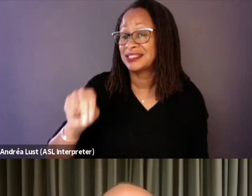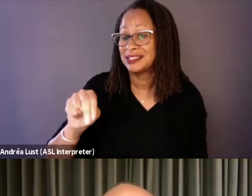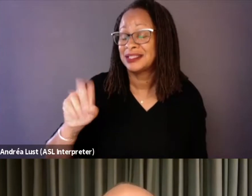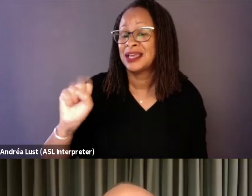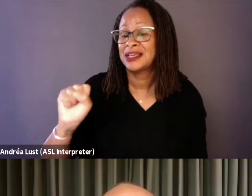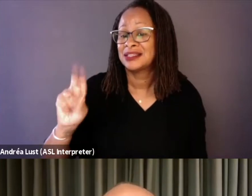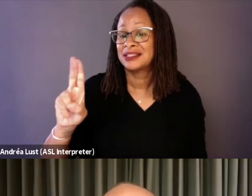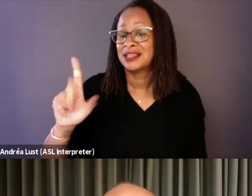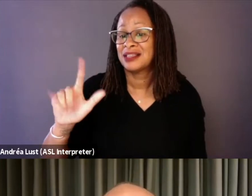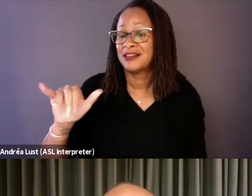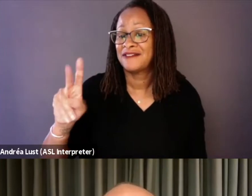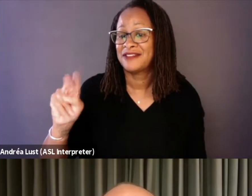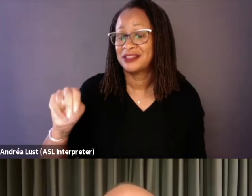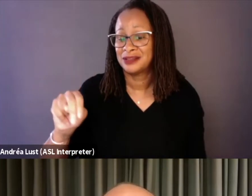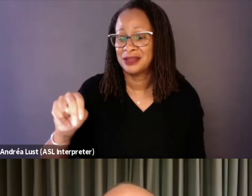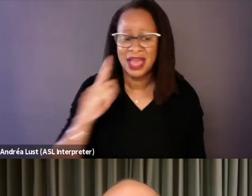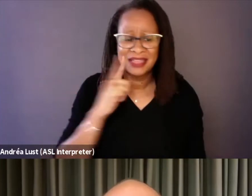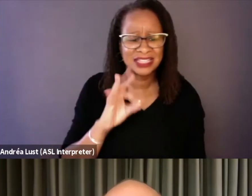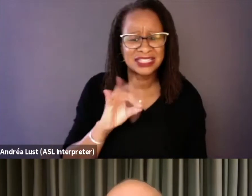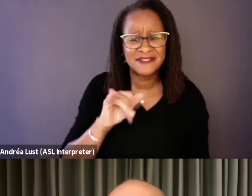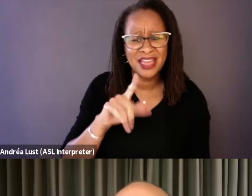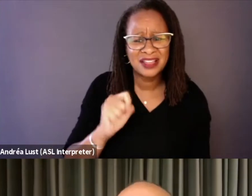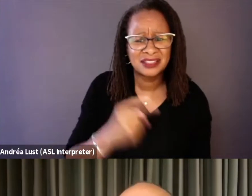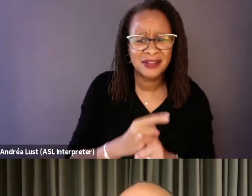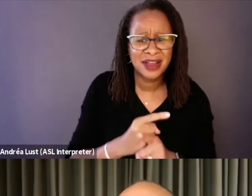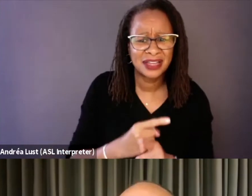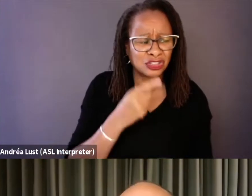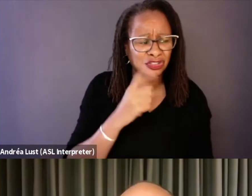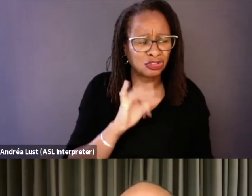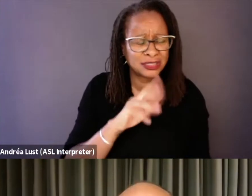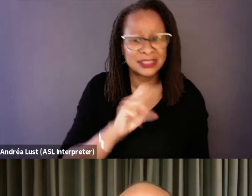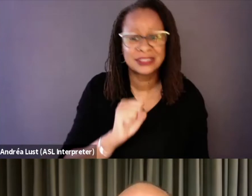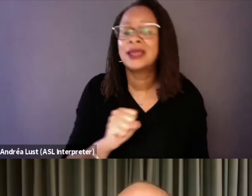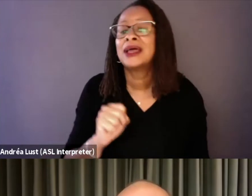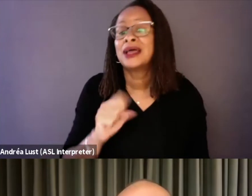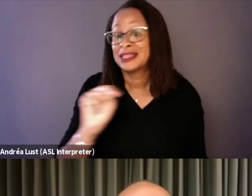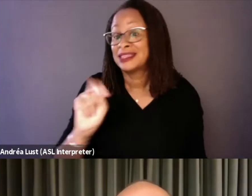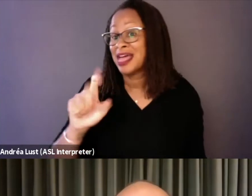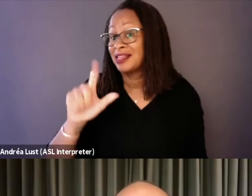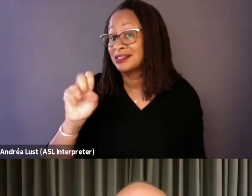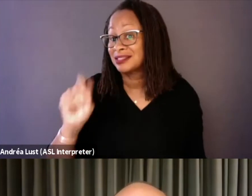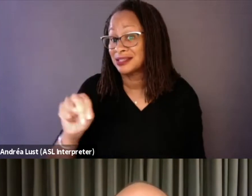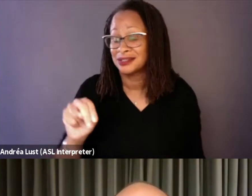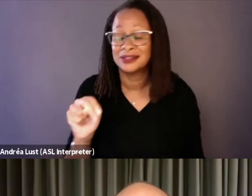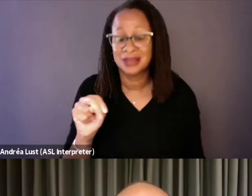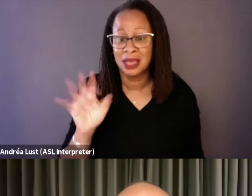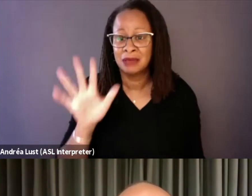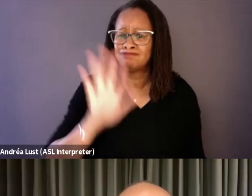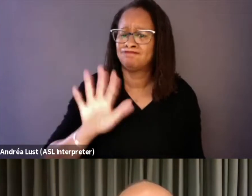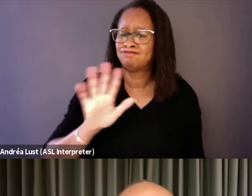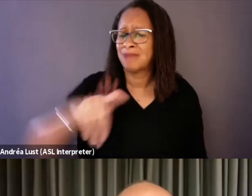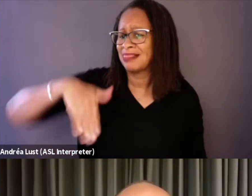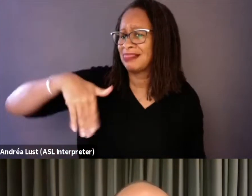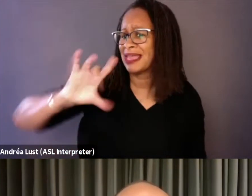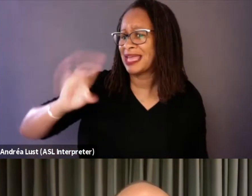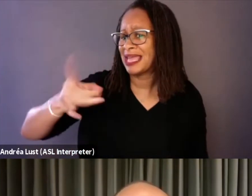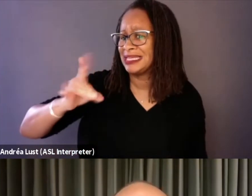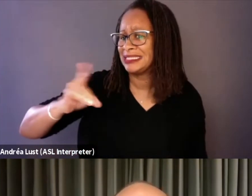Chris, is it Fales? - Yes. His work and Nelson around in the late '80s. mid to late '80s.